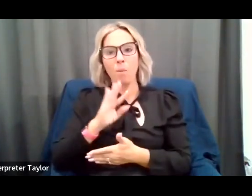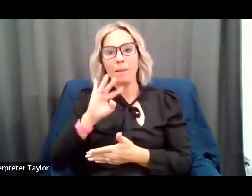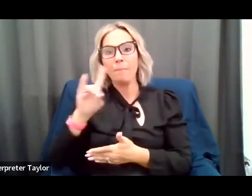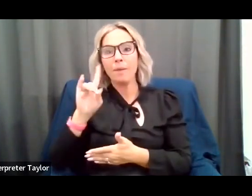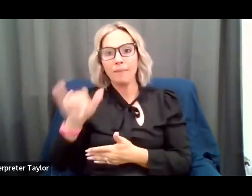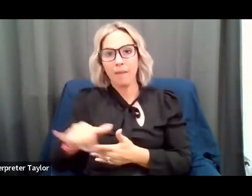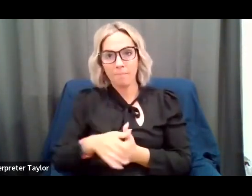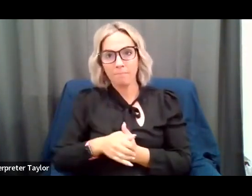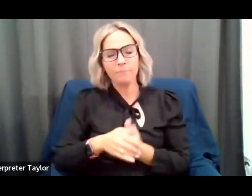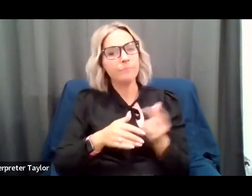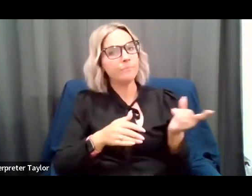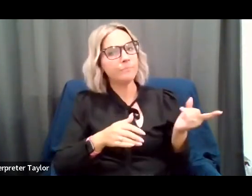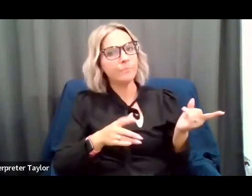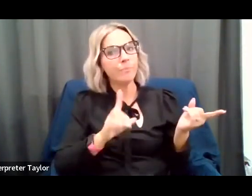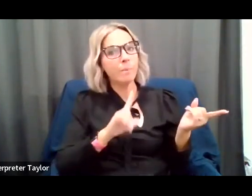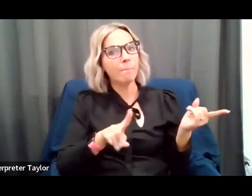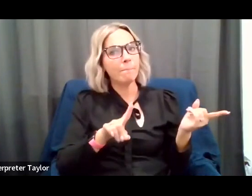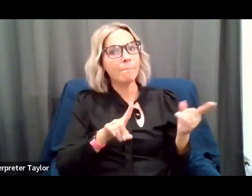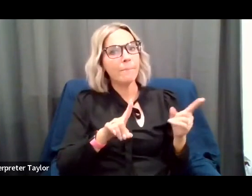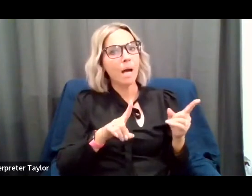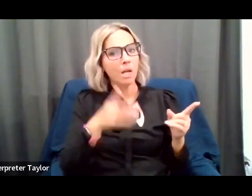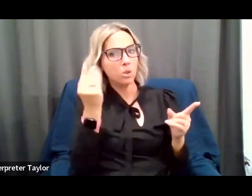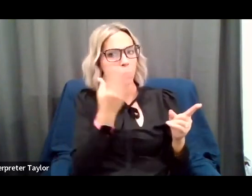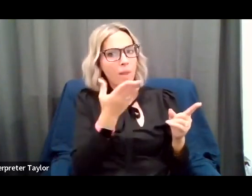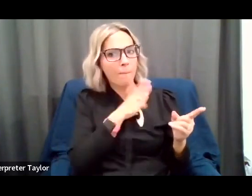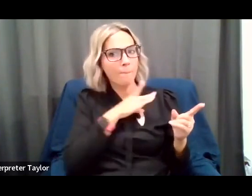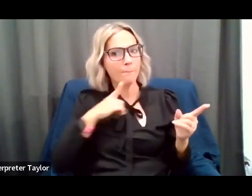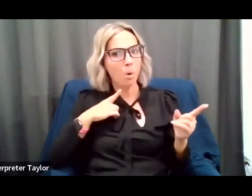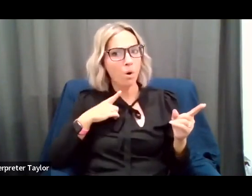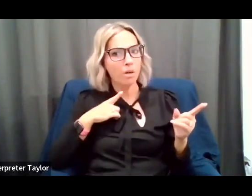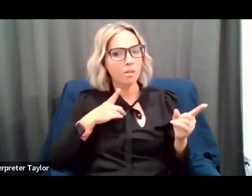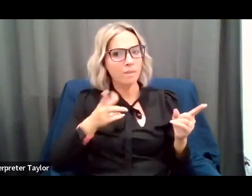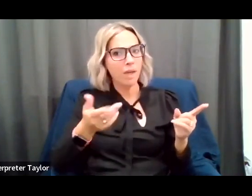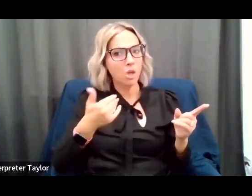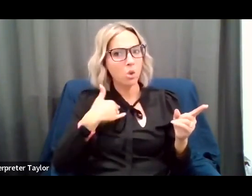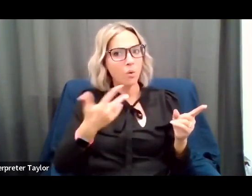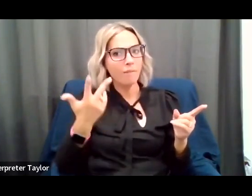But you let the Board know that you've got three bids on each of